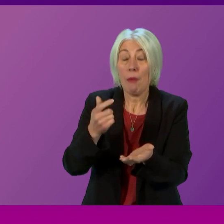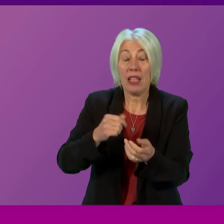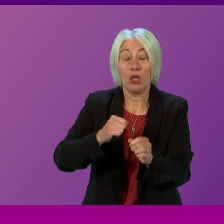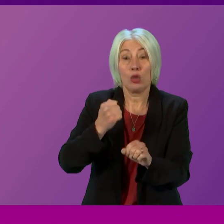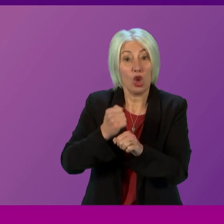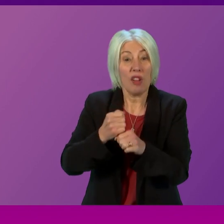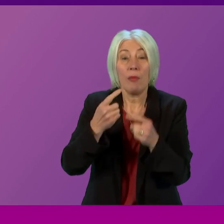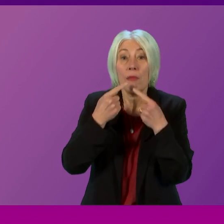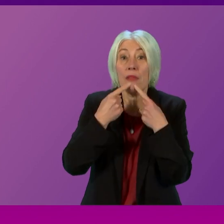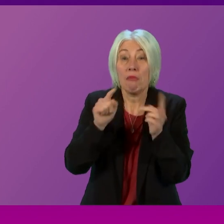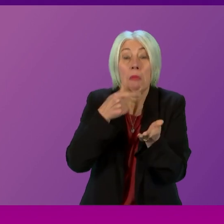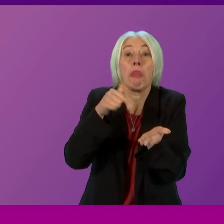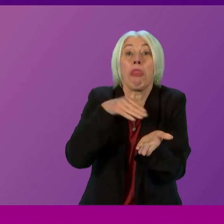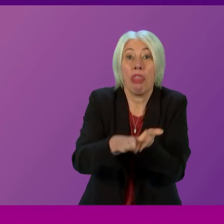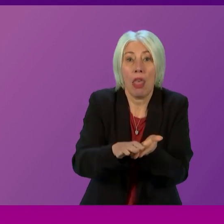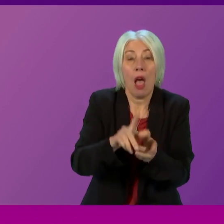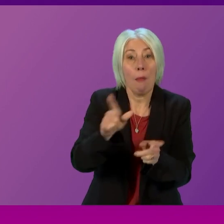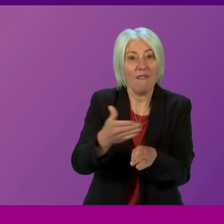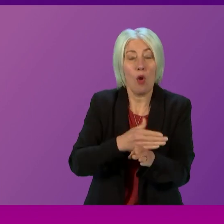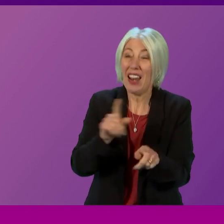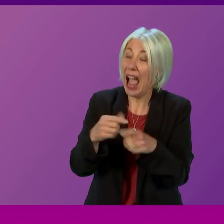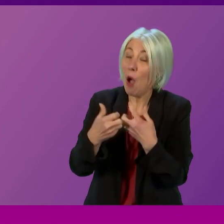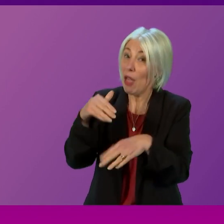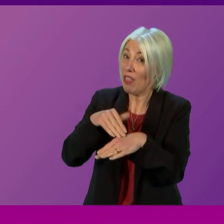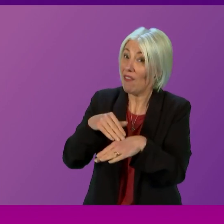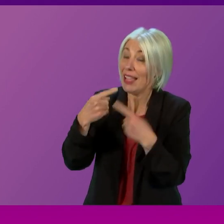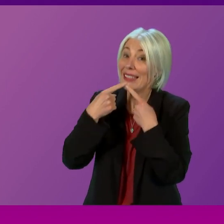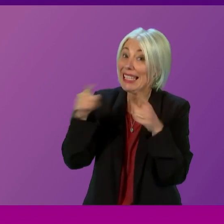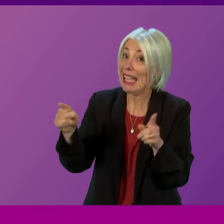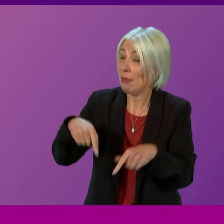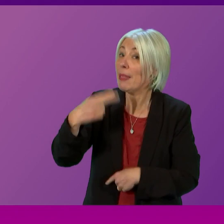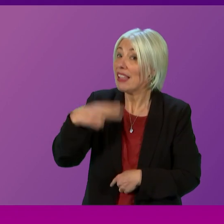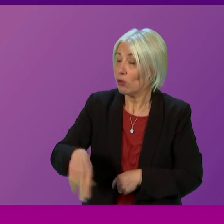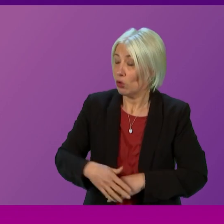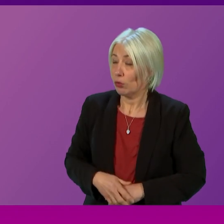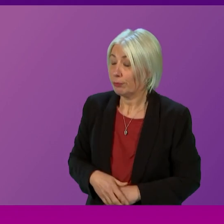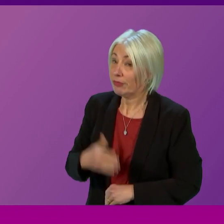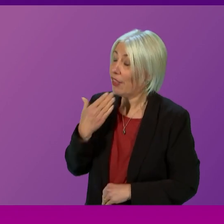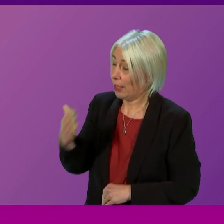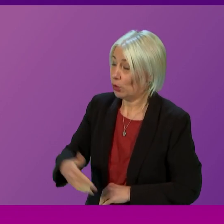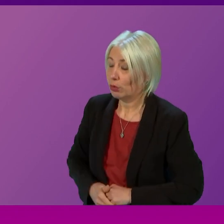and to consider the implications for the statement this afternoon. I thank Neil Bibby. As I previously said,